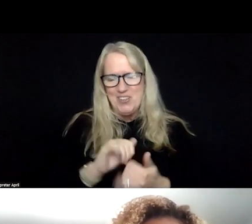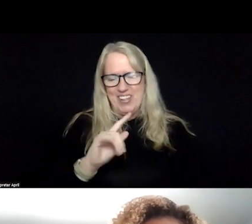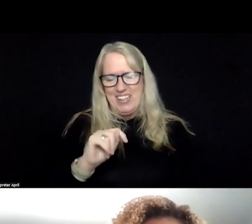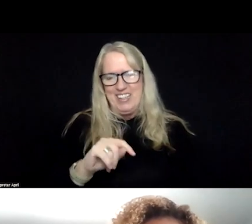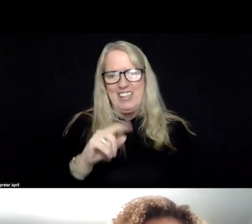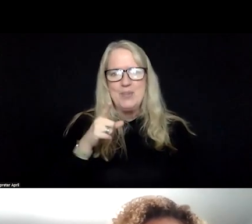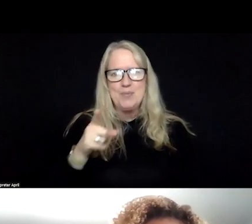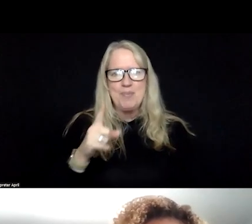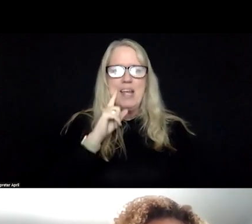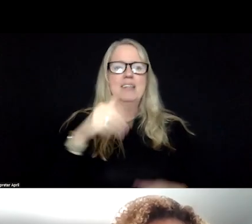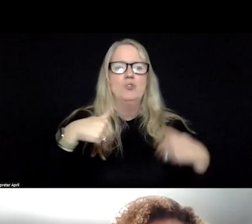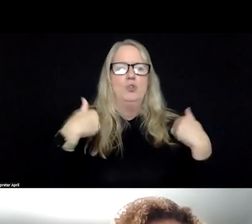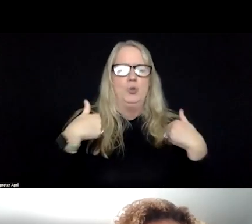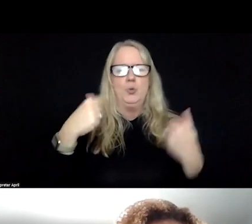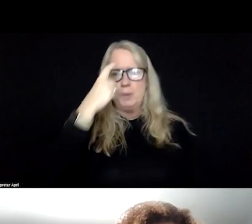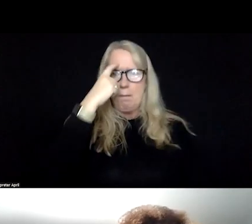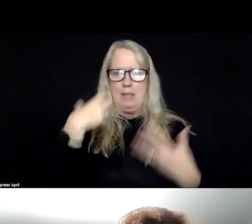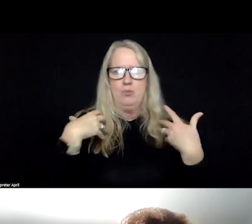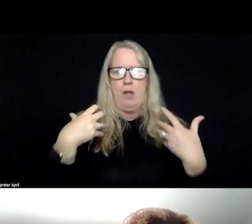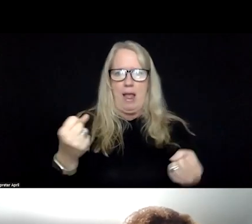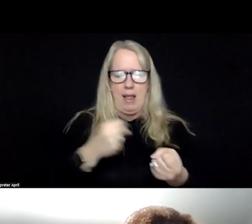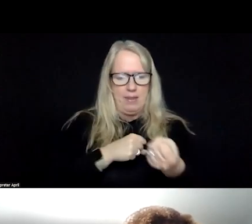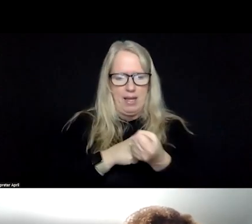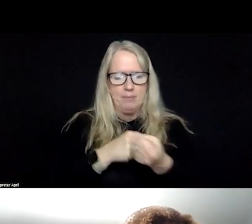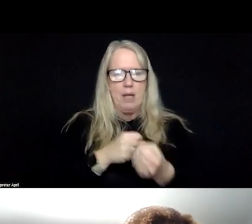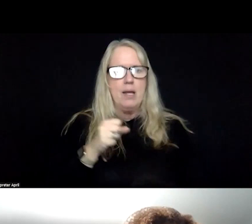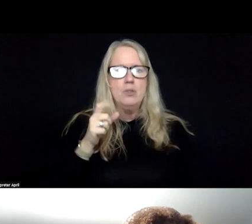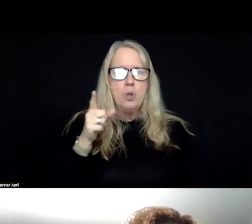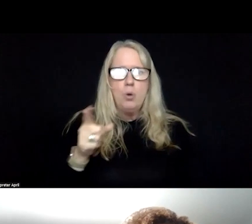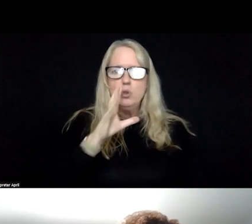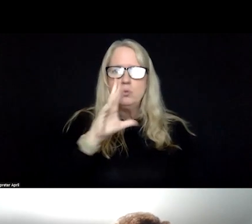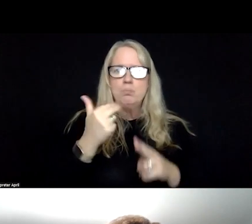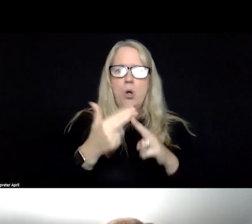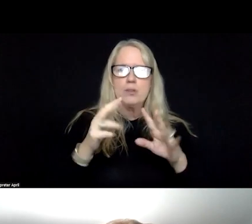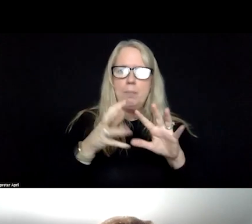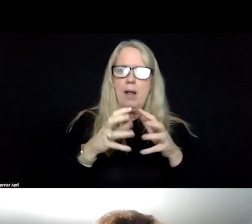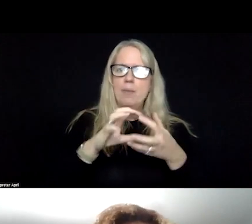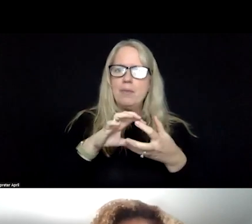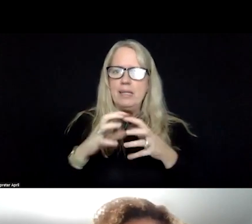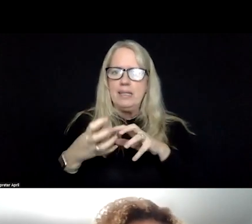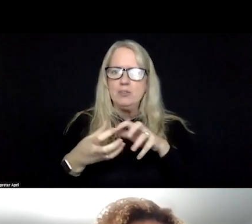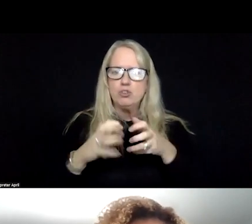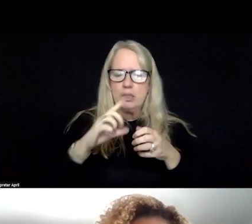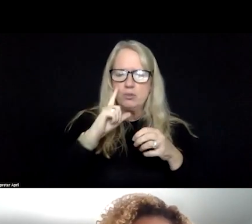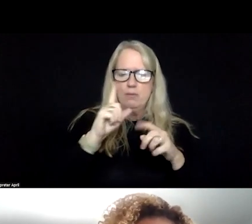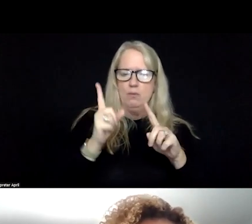A MENTAL HEALTH YOUTH ADVOCATE AND TALKED TO ME ABOUT STORY TELLING.